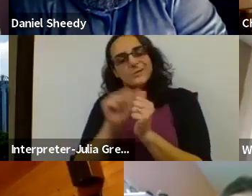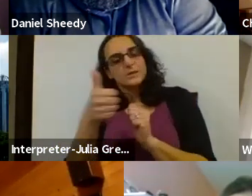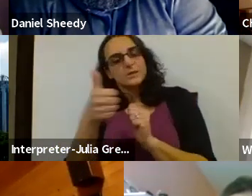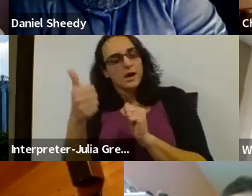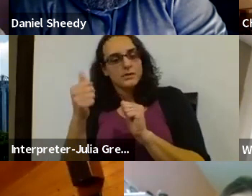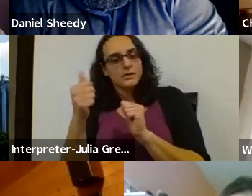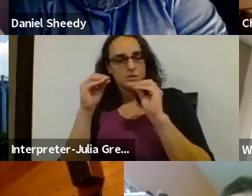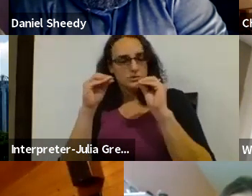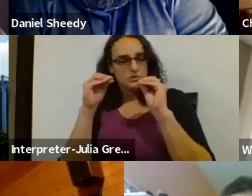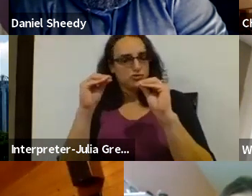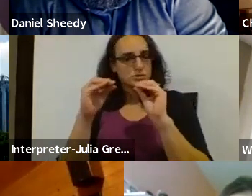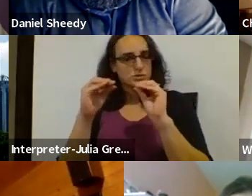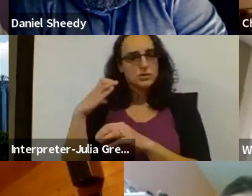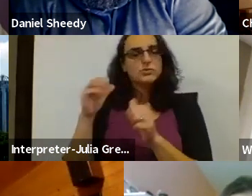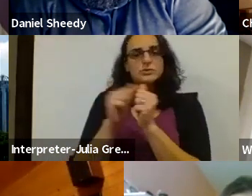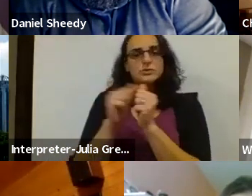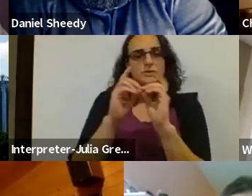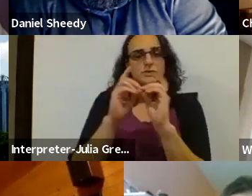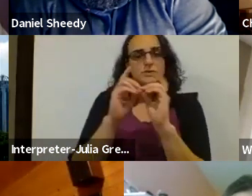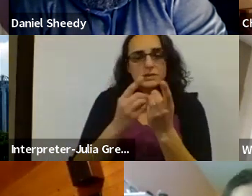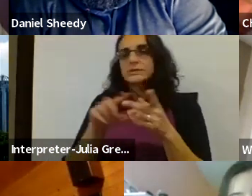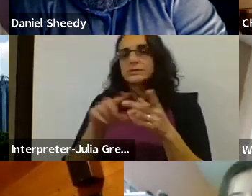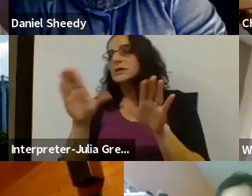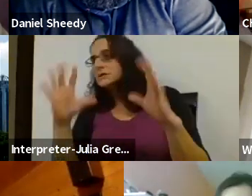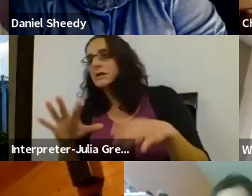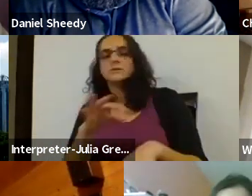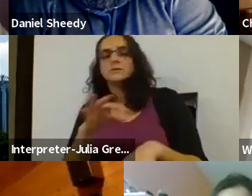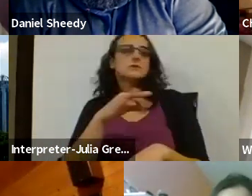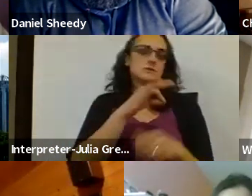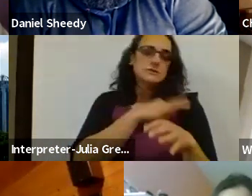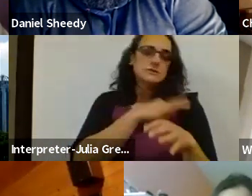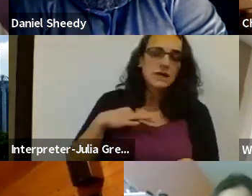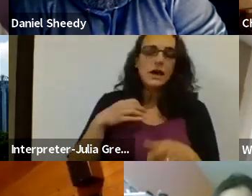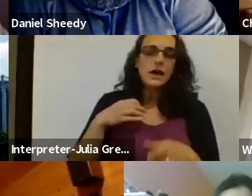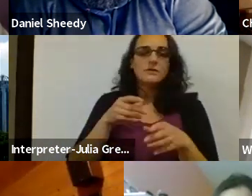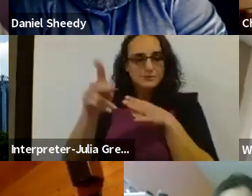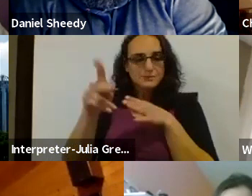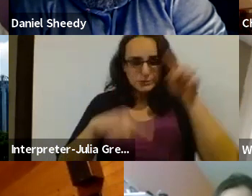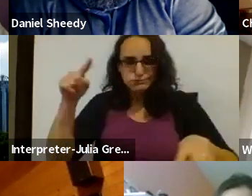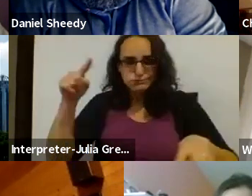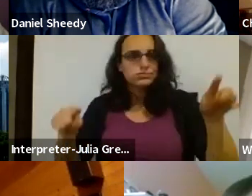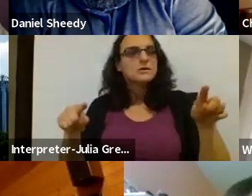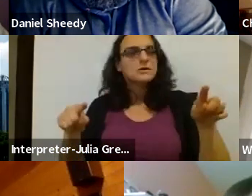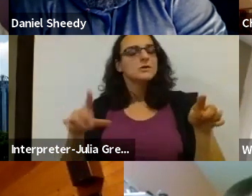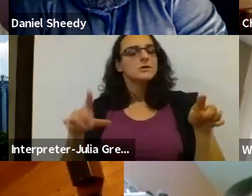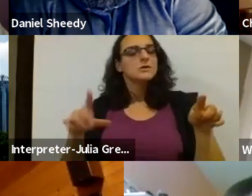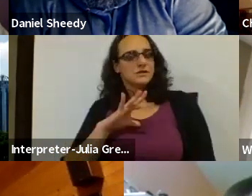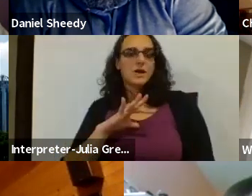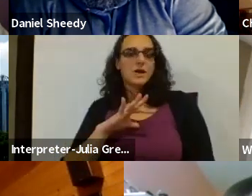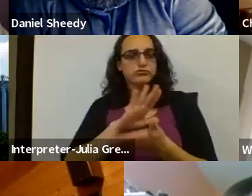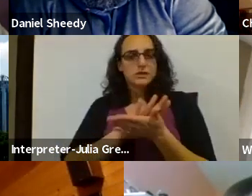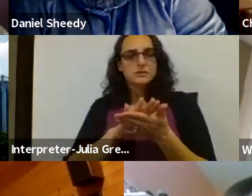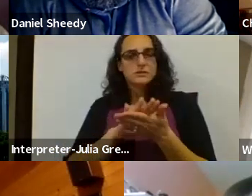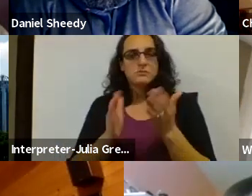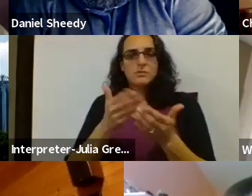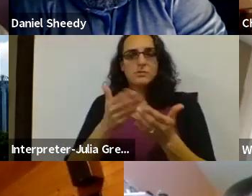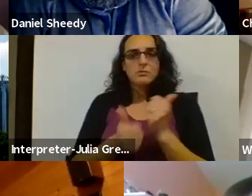Christina Scilingo: classroom teachers administrative staff and specialists. So kind of run the gamut here, which has been awesome. And probably the most amazing thing that I've seen.